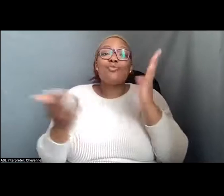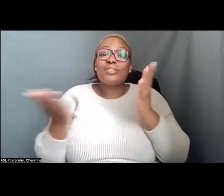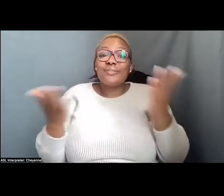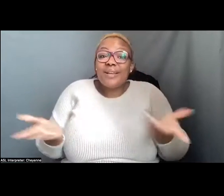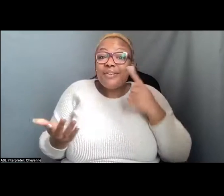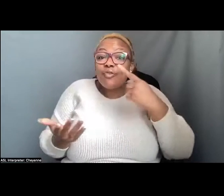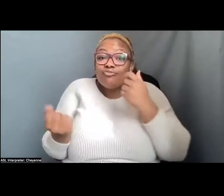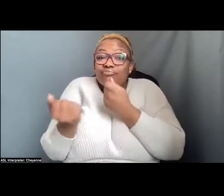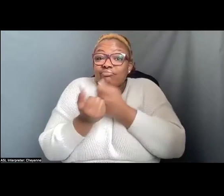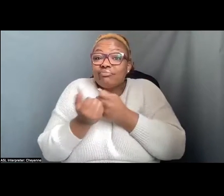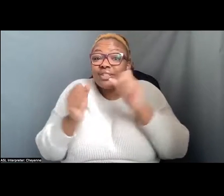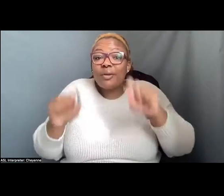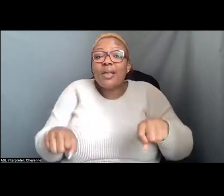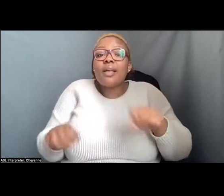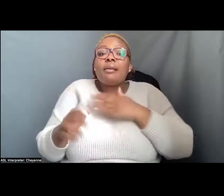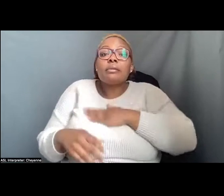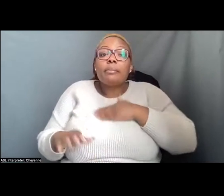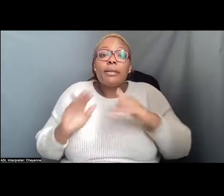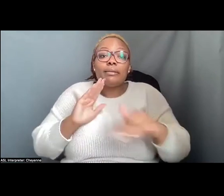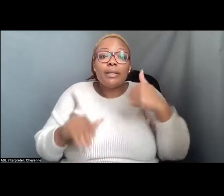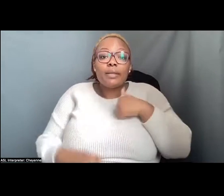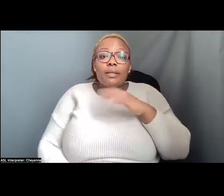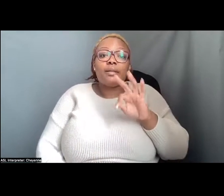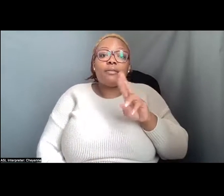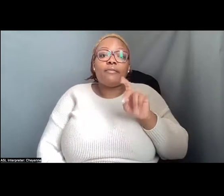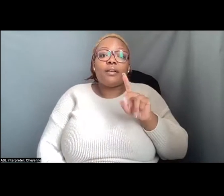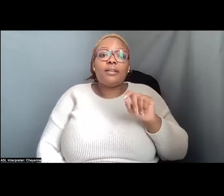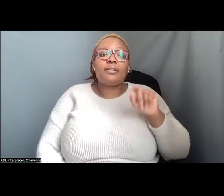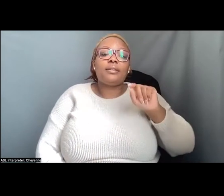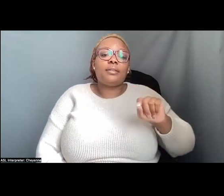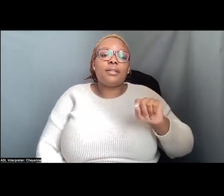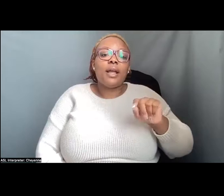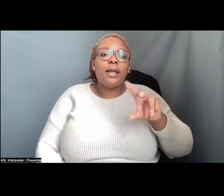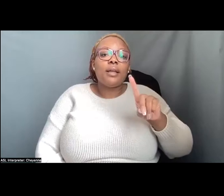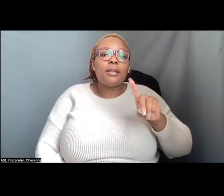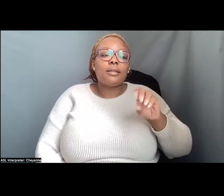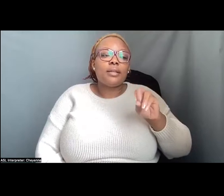So, please email us at funds@documentary.org if you have any questions that are specific to your